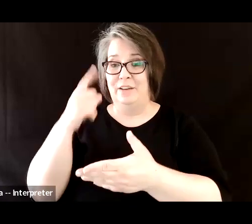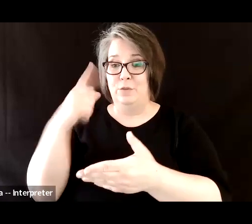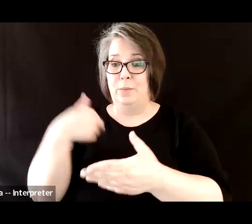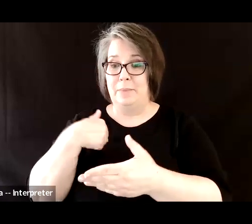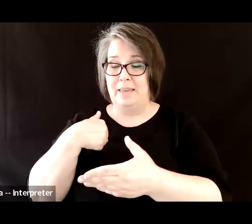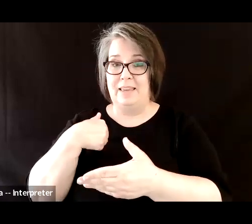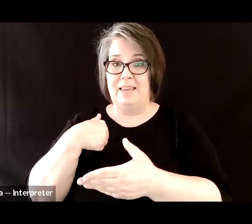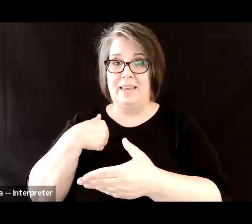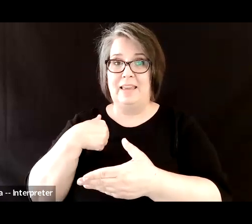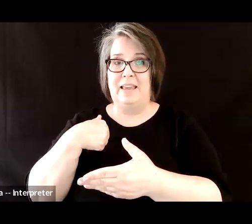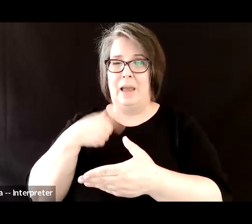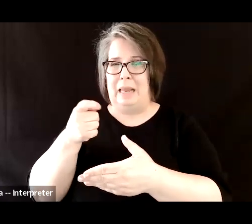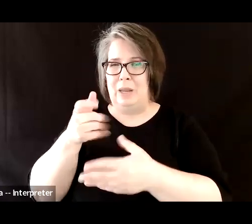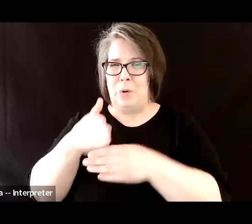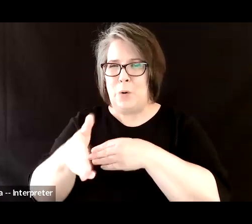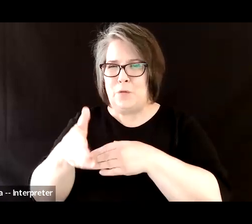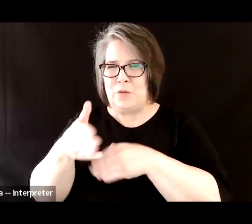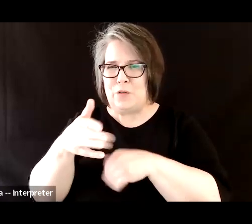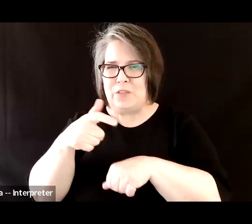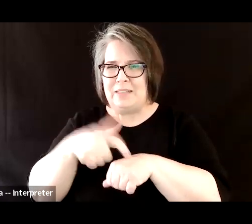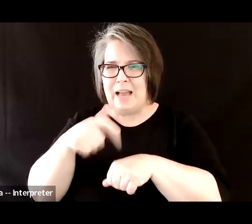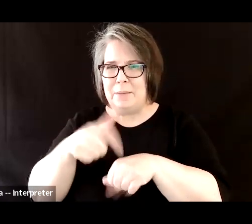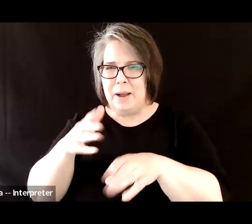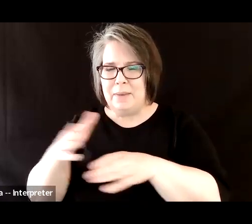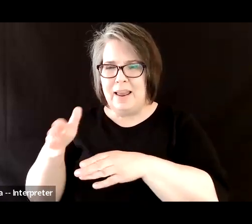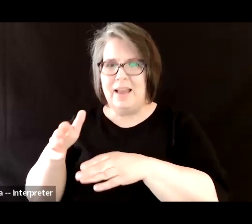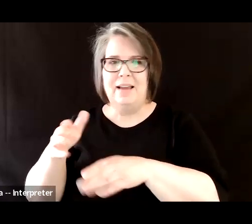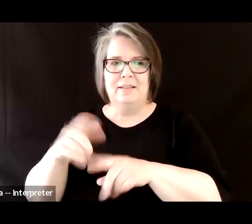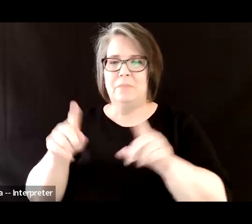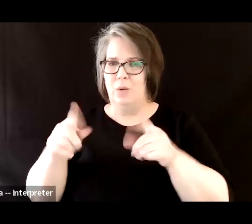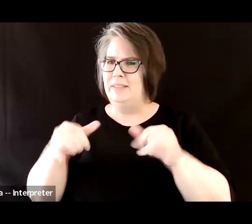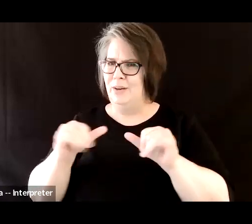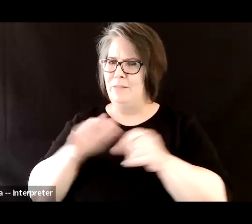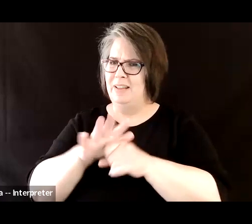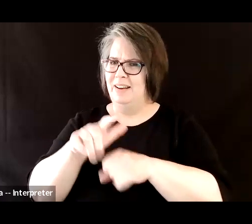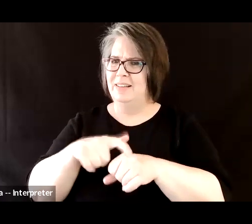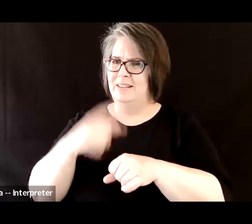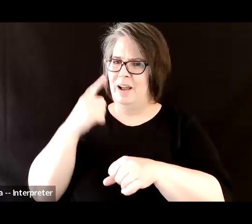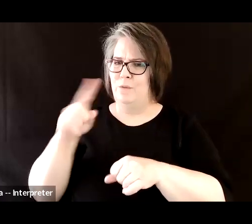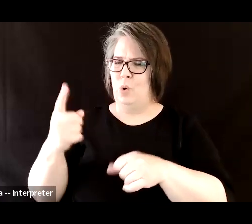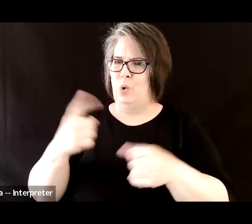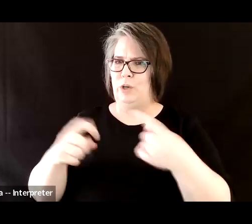I am a little over where I was planning to be. But we've still got plenty of time for questions.